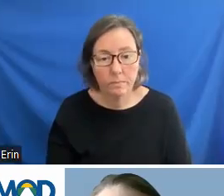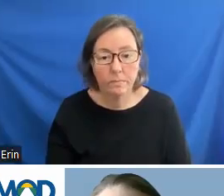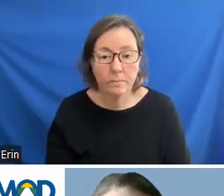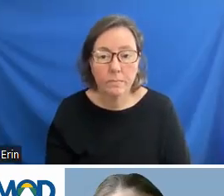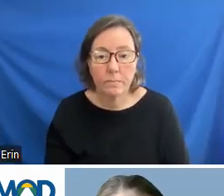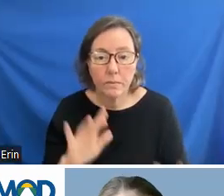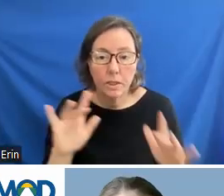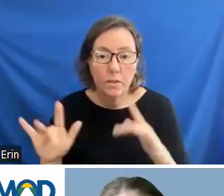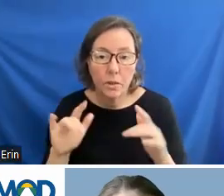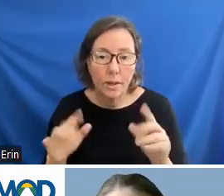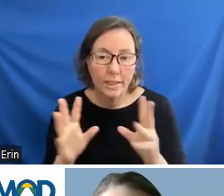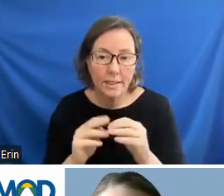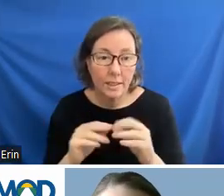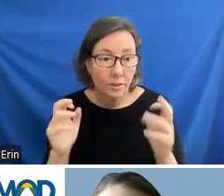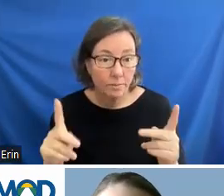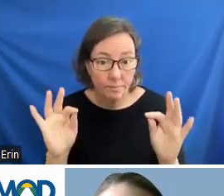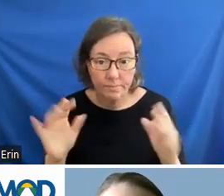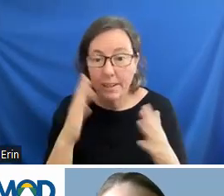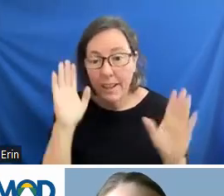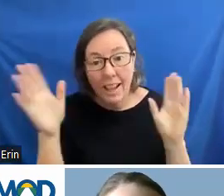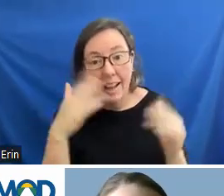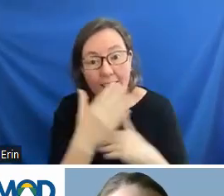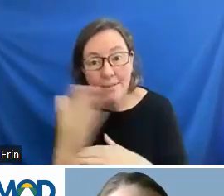All right, good morning! I'm